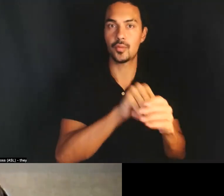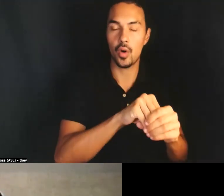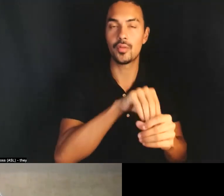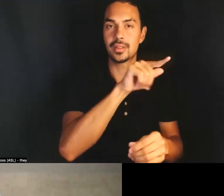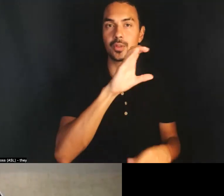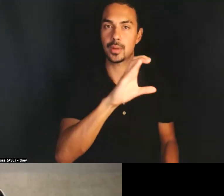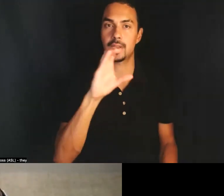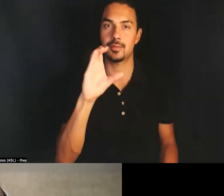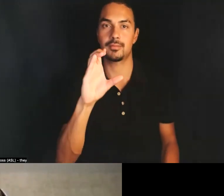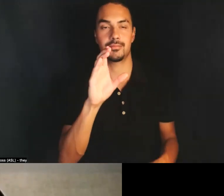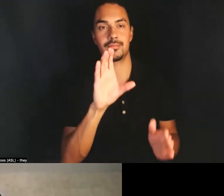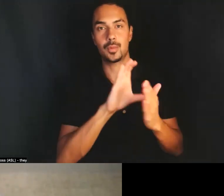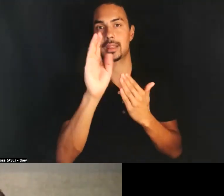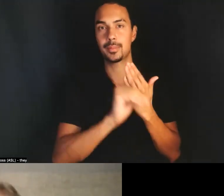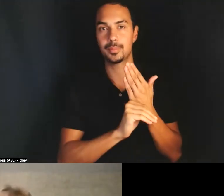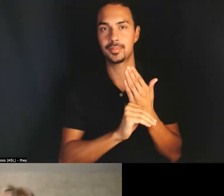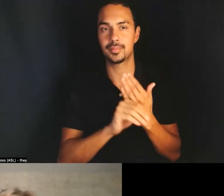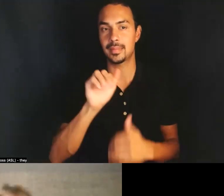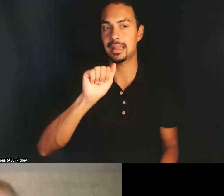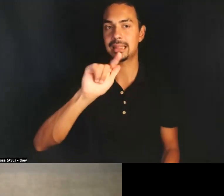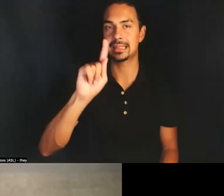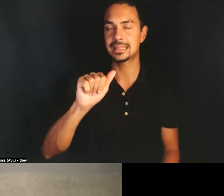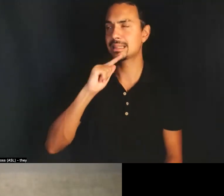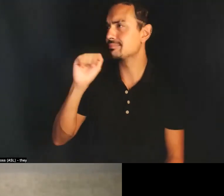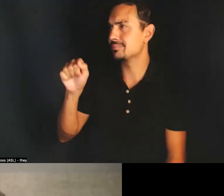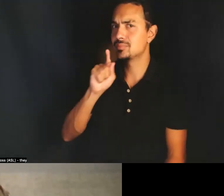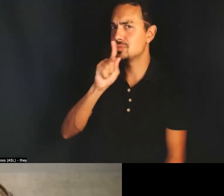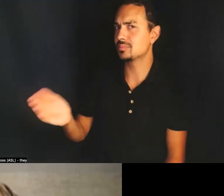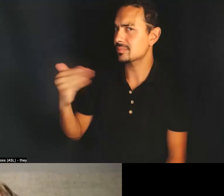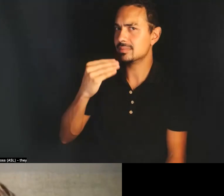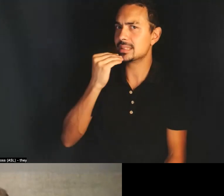said, you know, I would love to be involved in the Creative Capital curriculum!